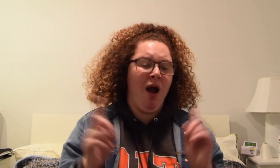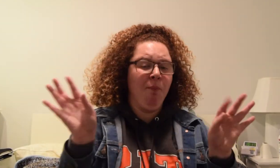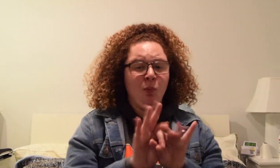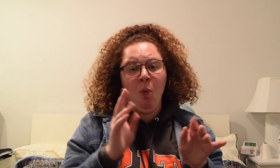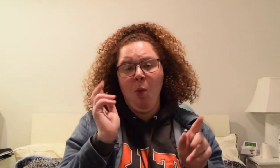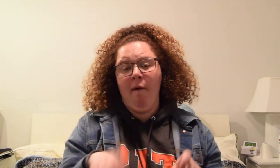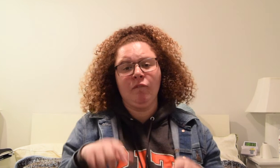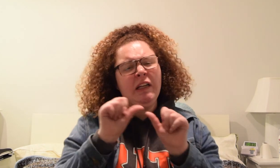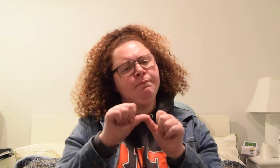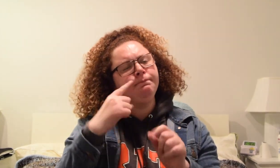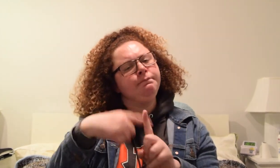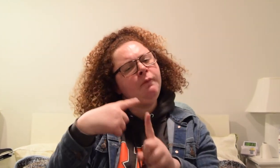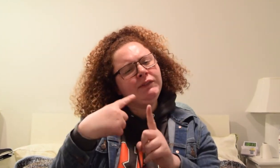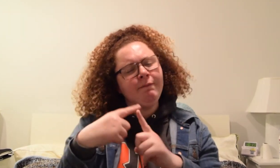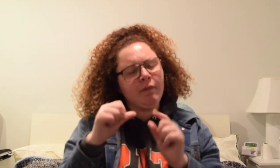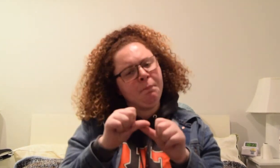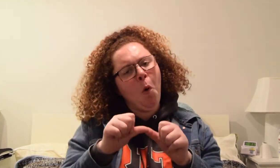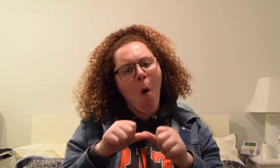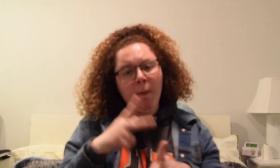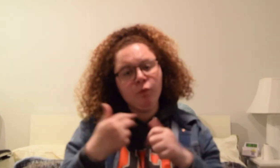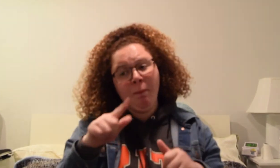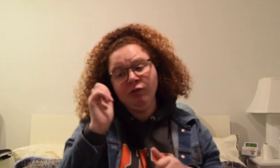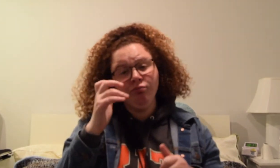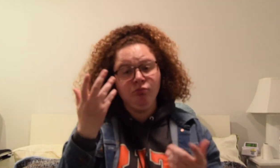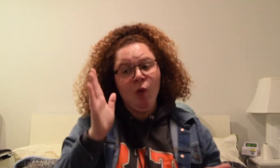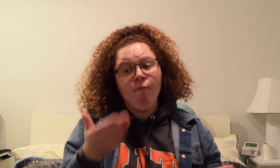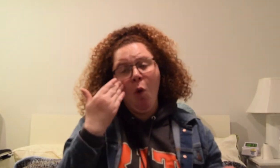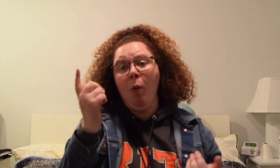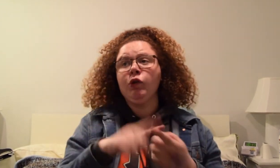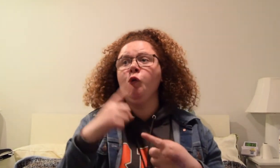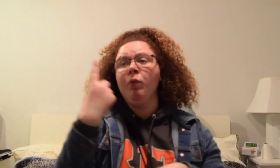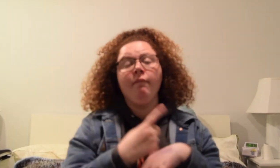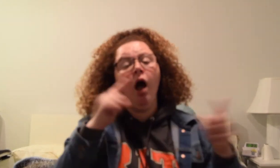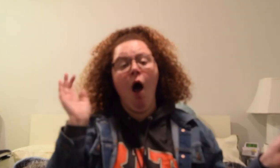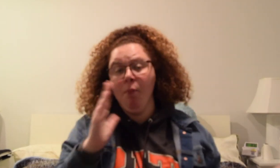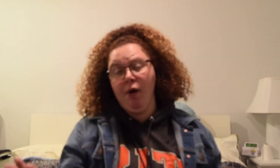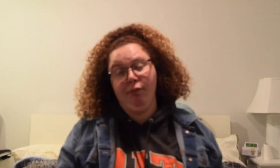But it's important to think positive and keep going! You never know till you try. It will get better